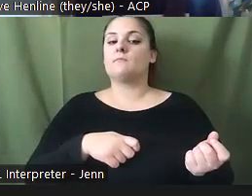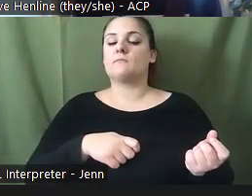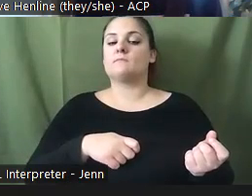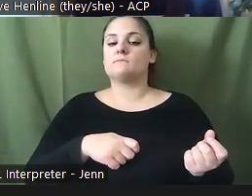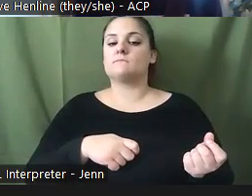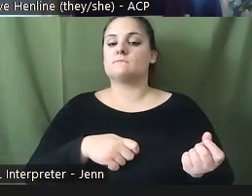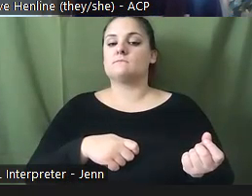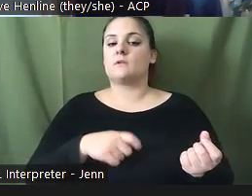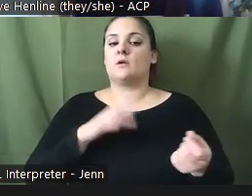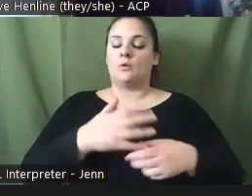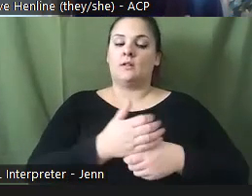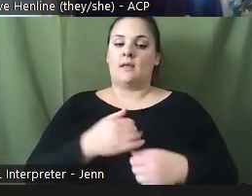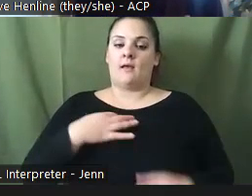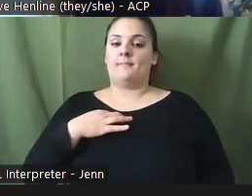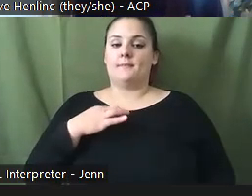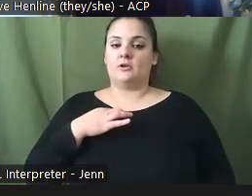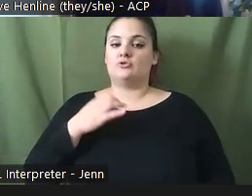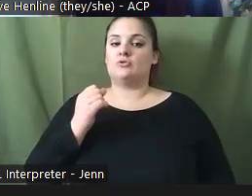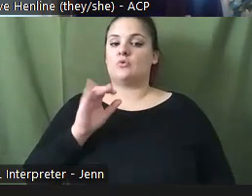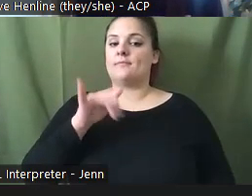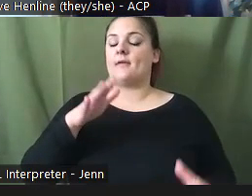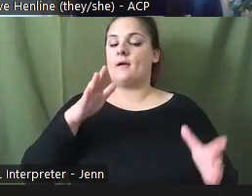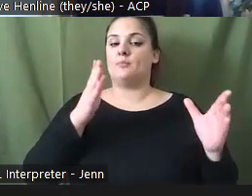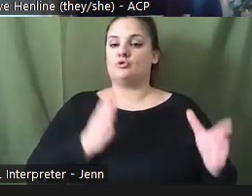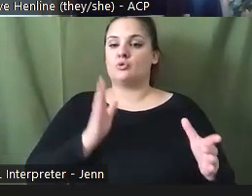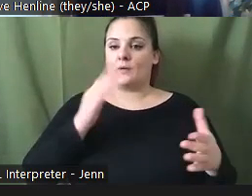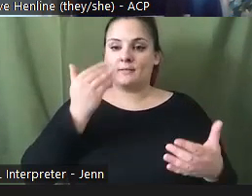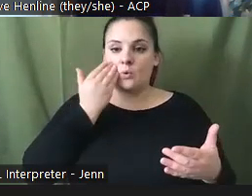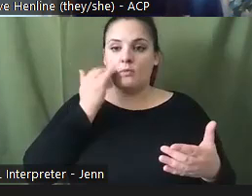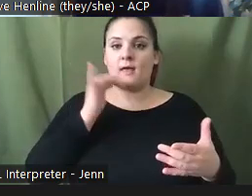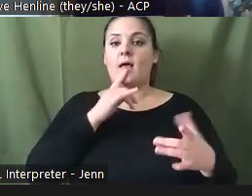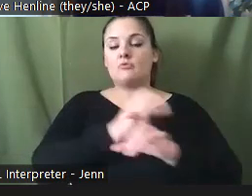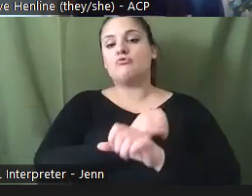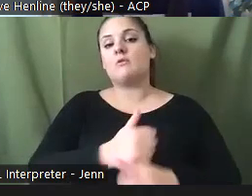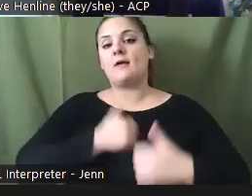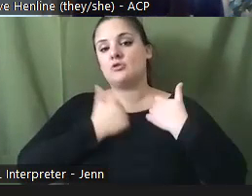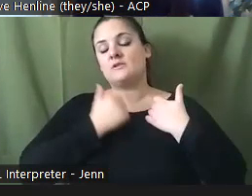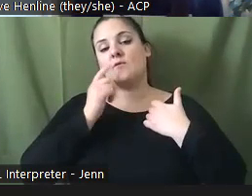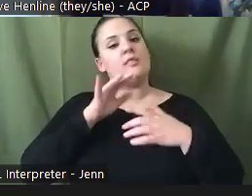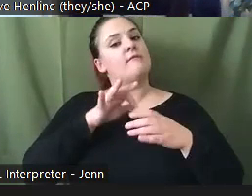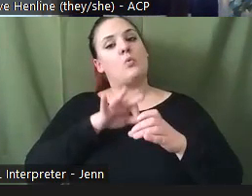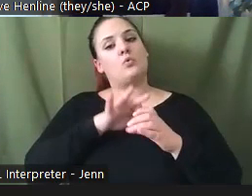would be aware of the actual address of that ACP voter, in order to confirm that they are